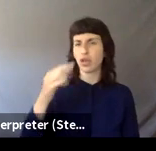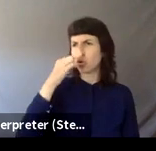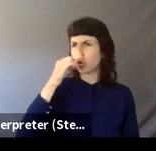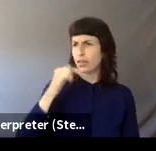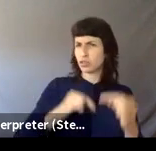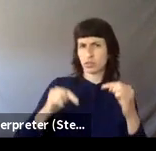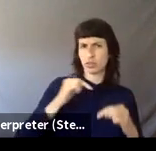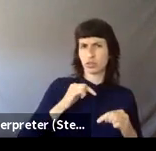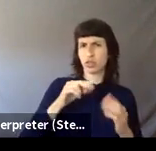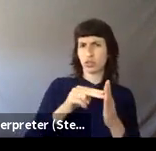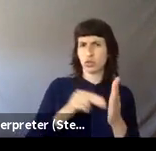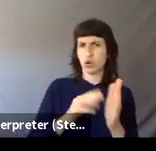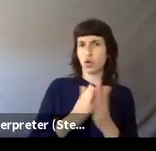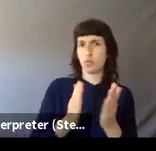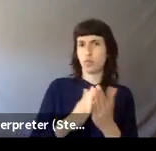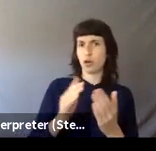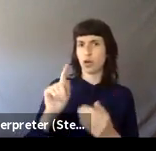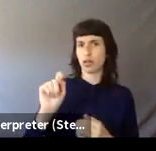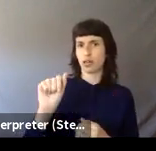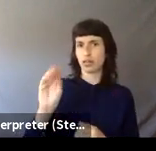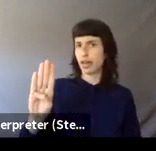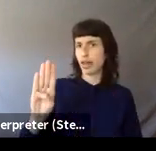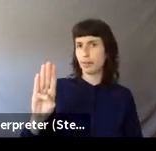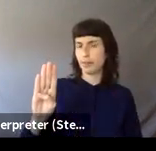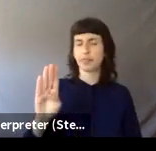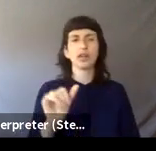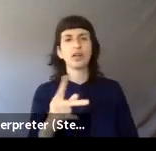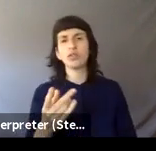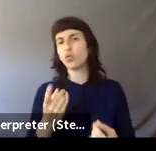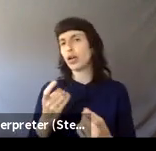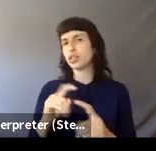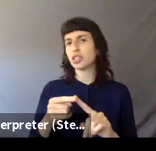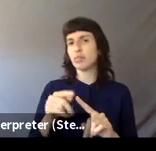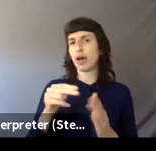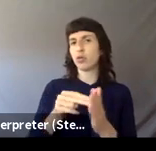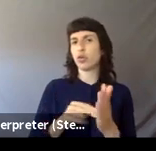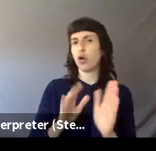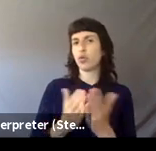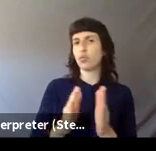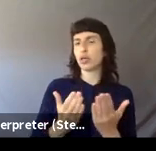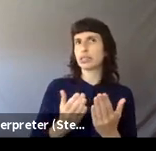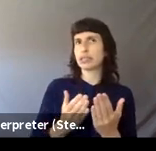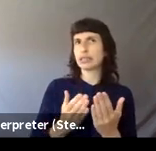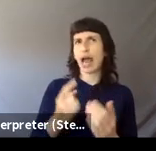So just a nice feature I wanted to make sure people knew about in Teams.